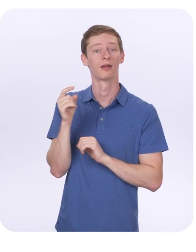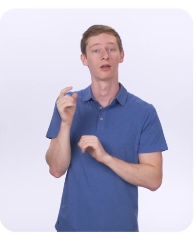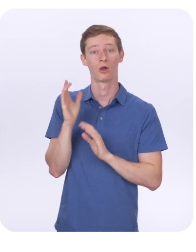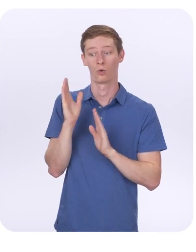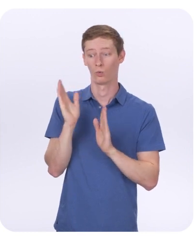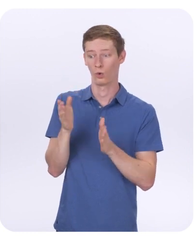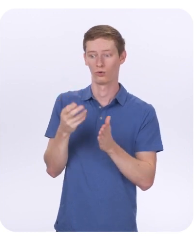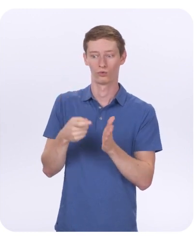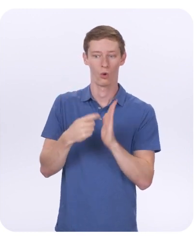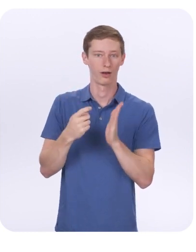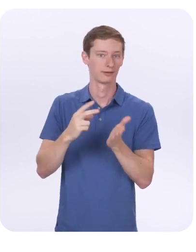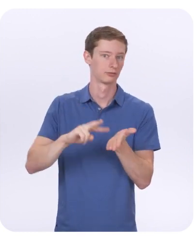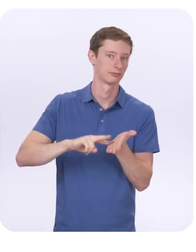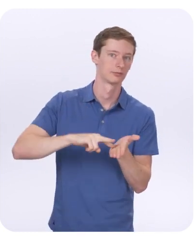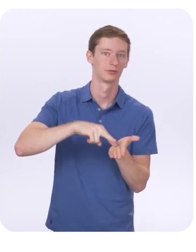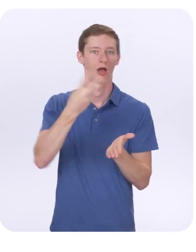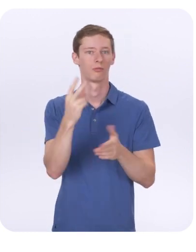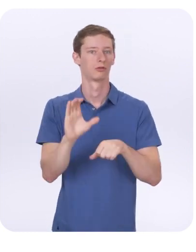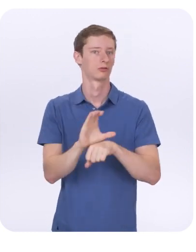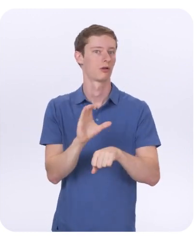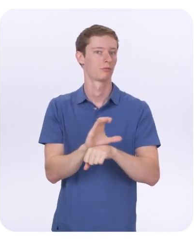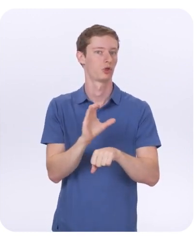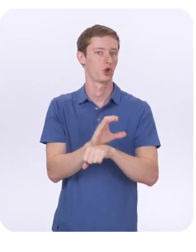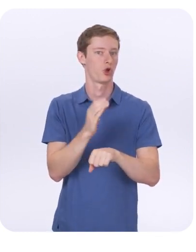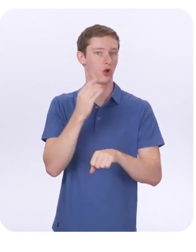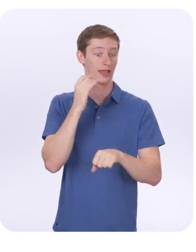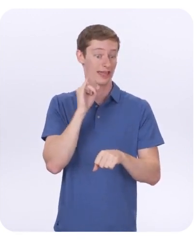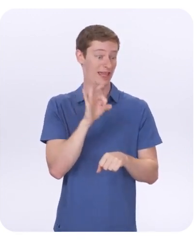And it’s a big part of what makes Code Llama a great model,